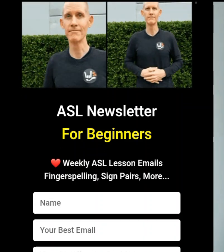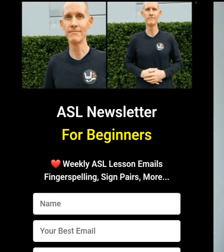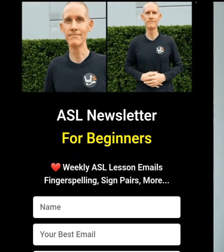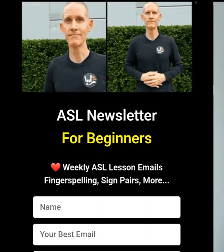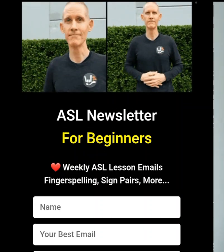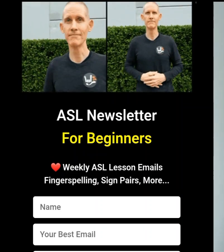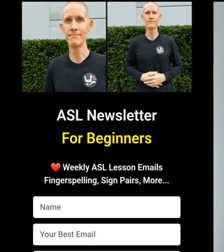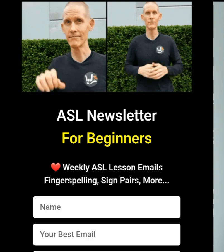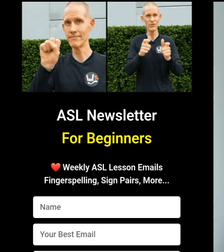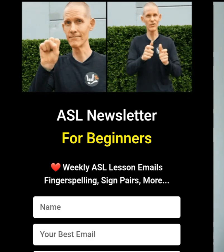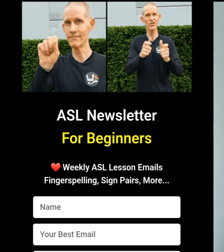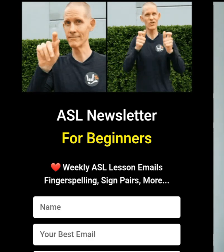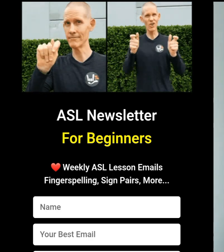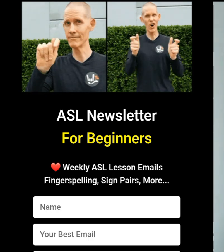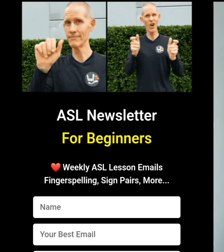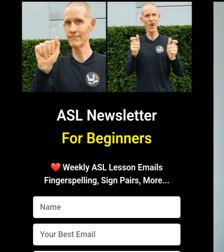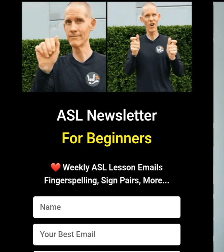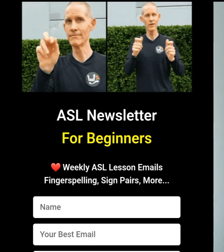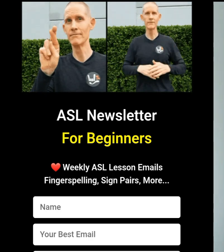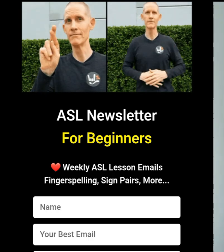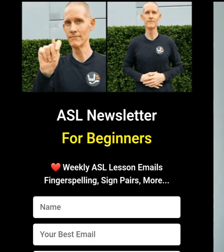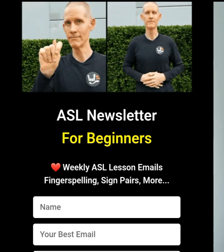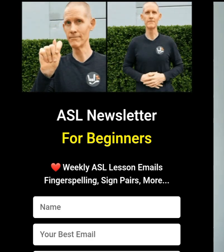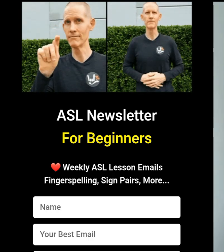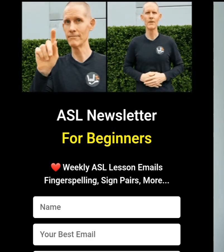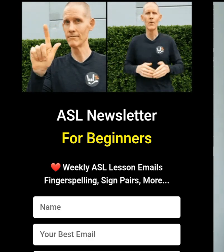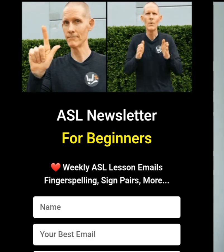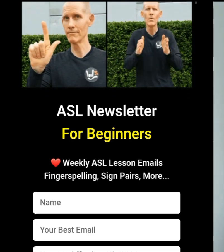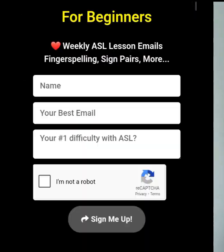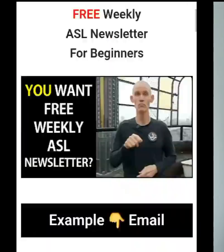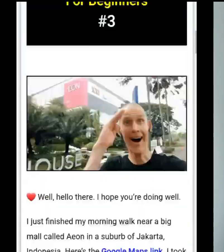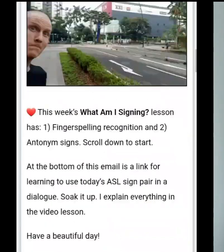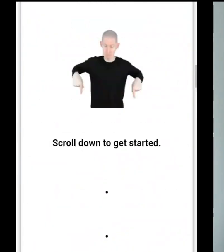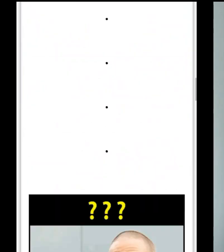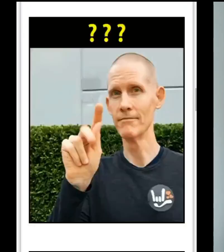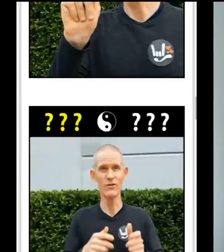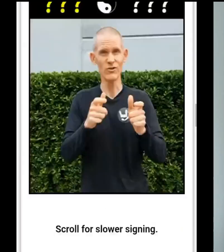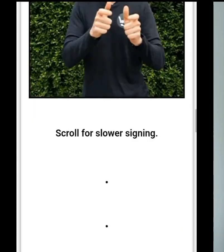for beginners, soak it up, have fun and remember, if you want to give us feedback..